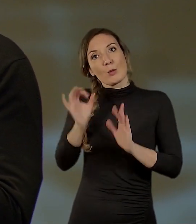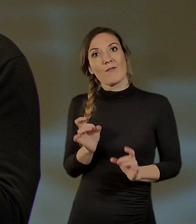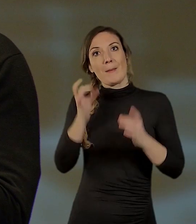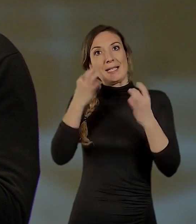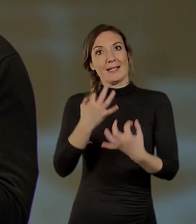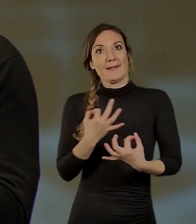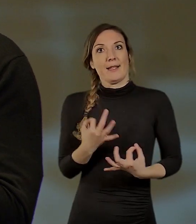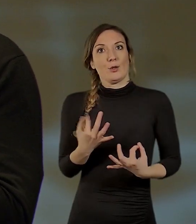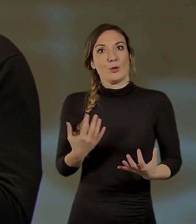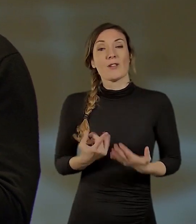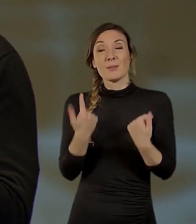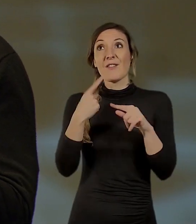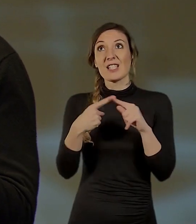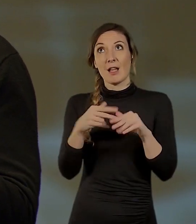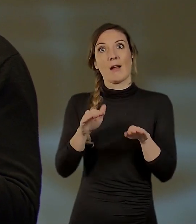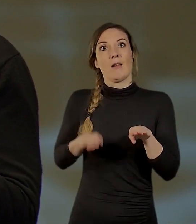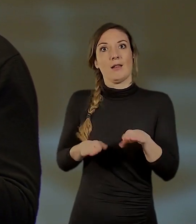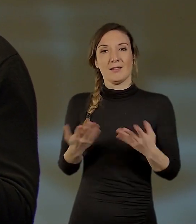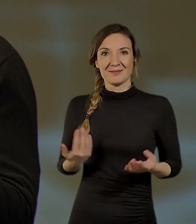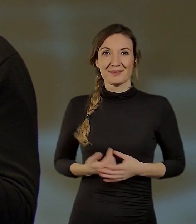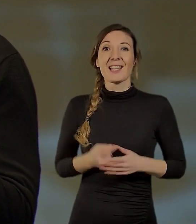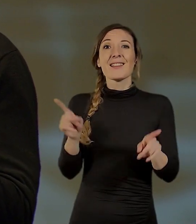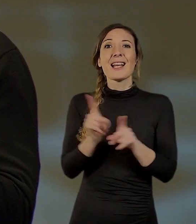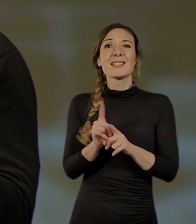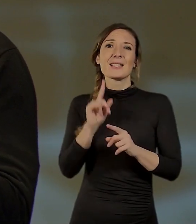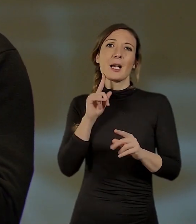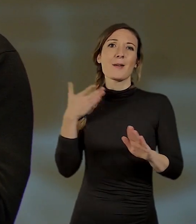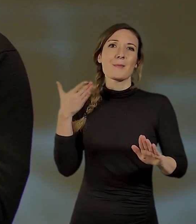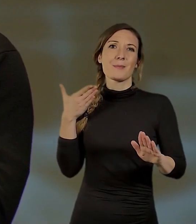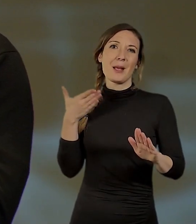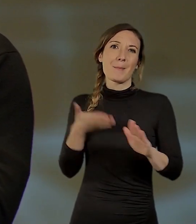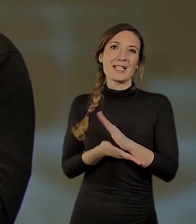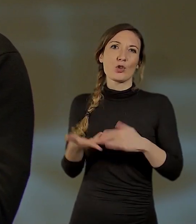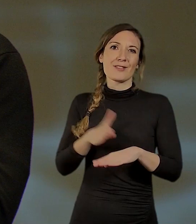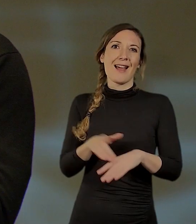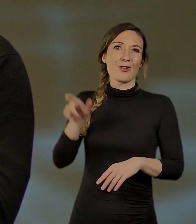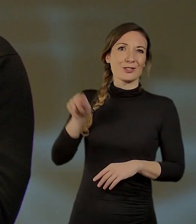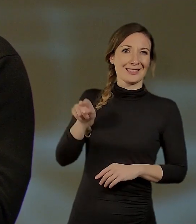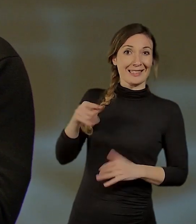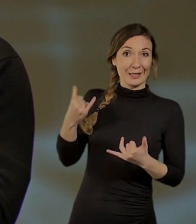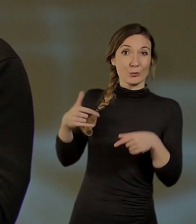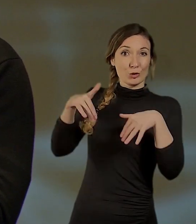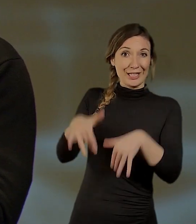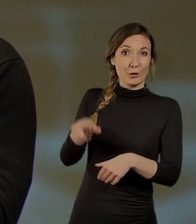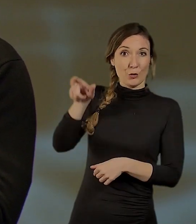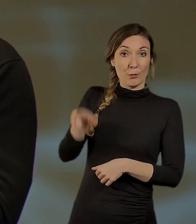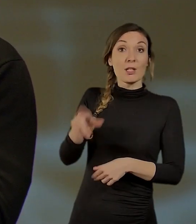So maybe we'll start renovating them, because we don't want to wait for the capital to reach an agreement with the Railway Administration and raise the railway line,